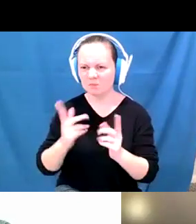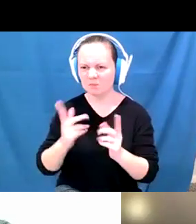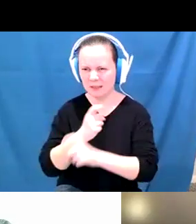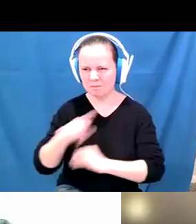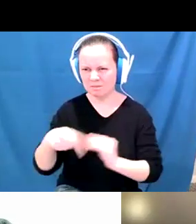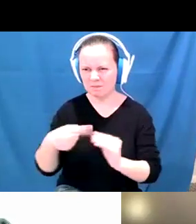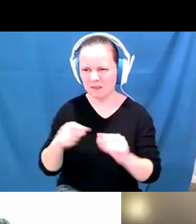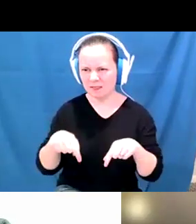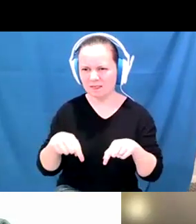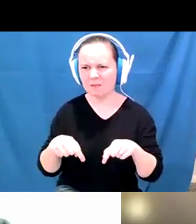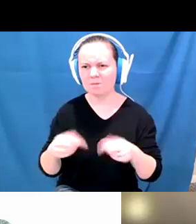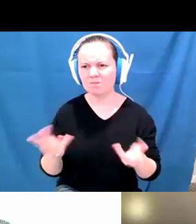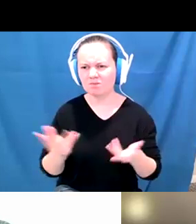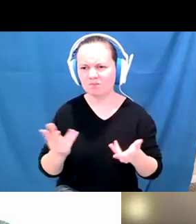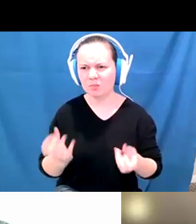is they have a lot of different titles